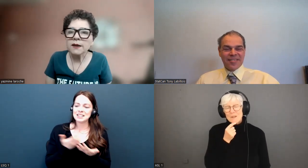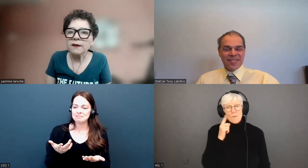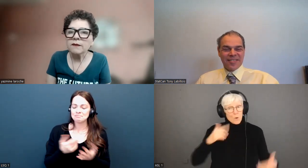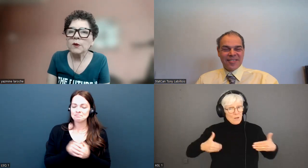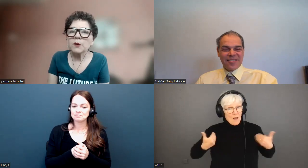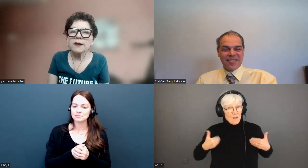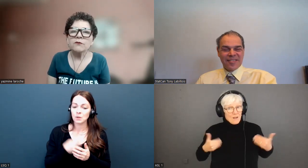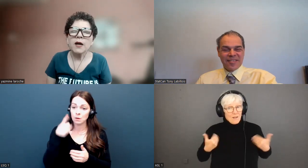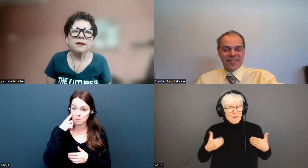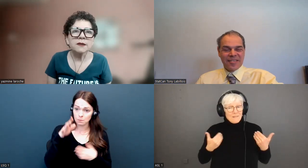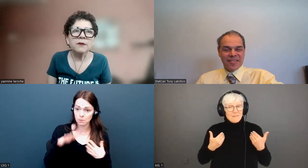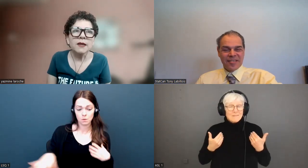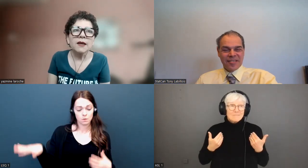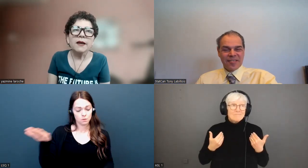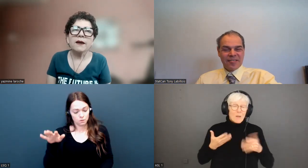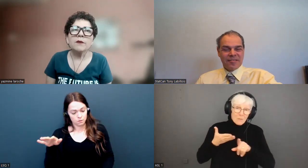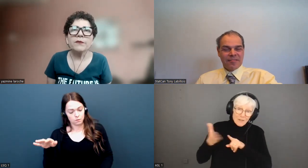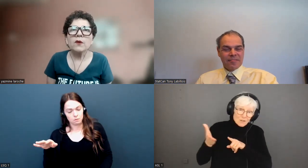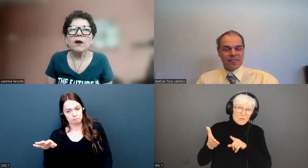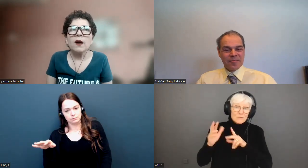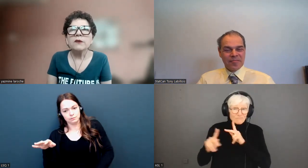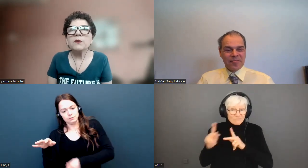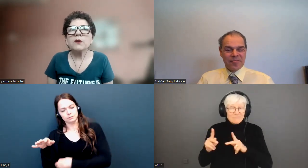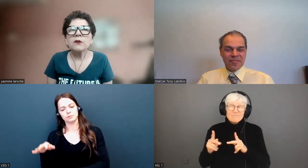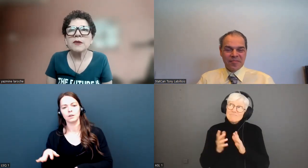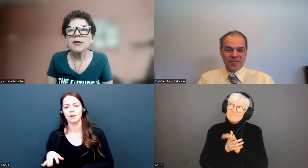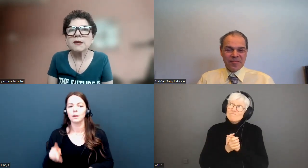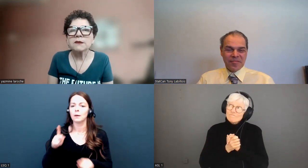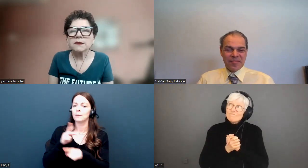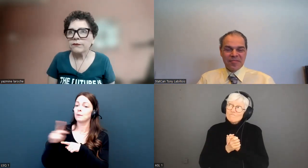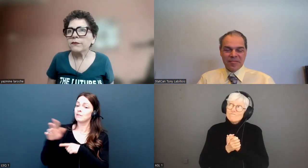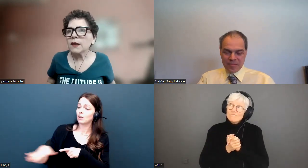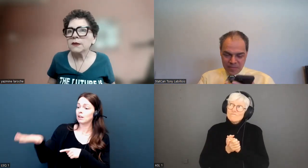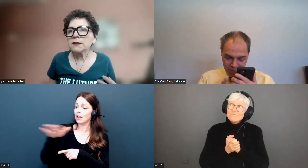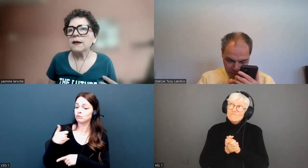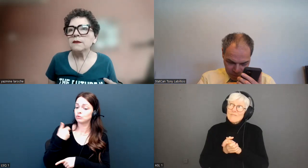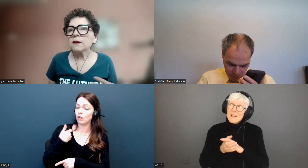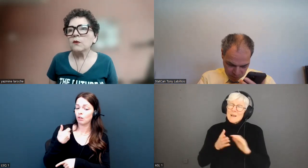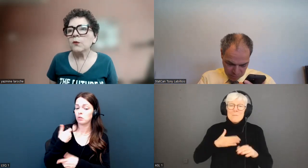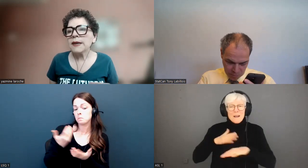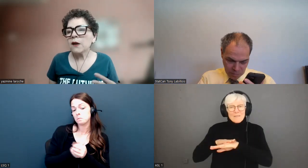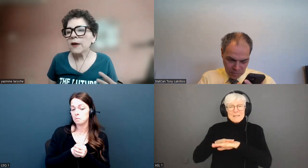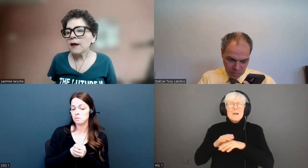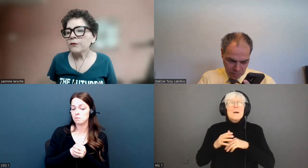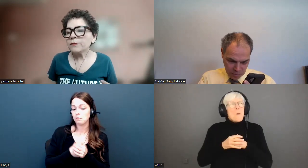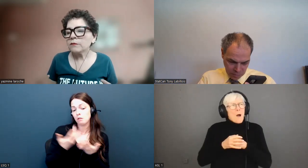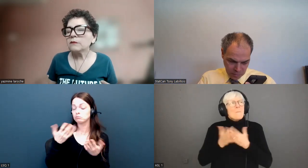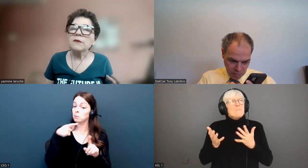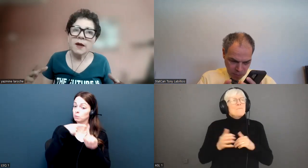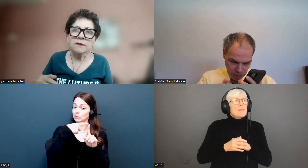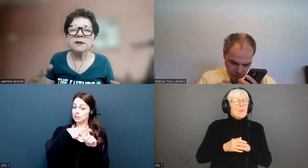I what would I advise them um you know the good thing is is that we now have and this